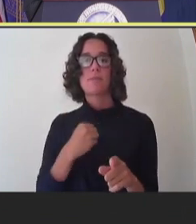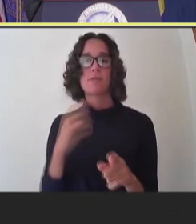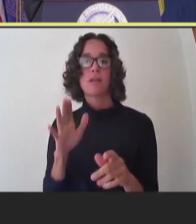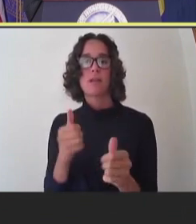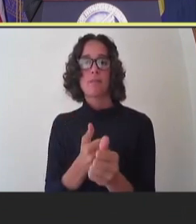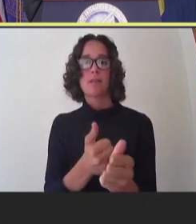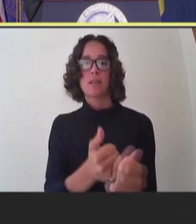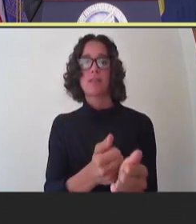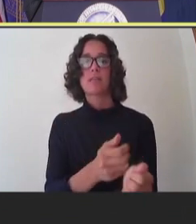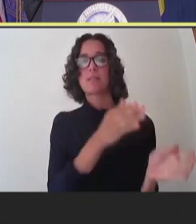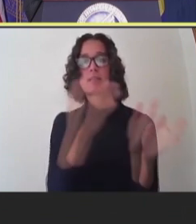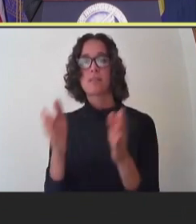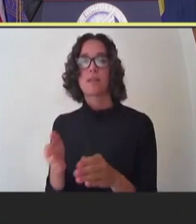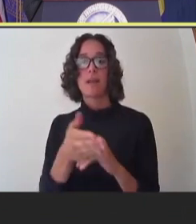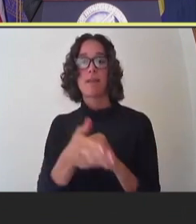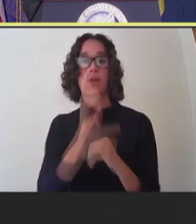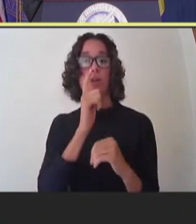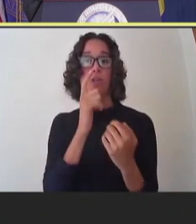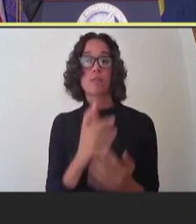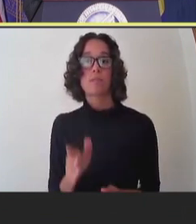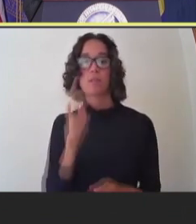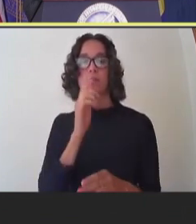U.S. Department of Health and Human Services about their work toward an